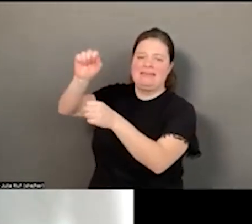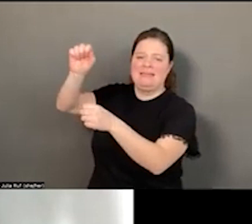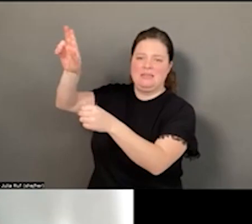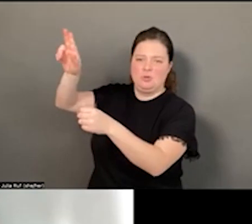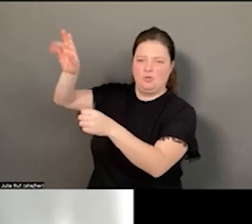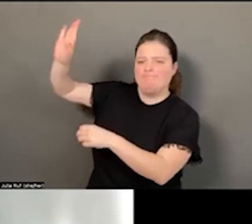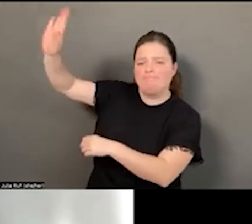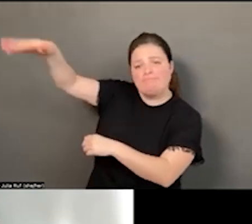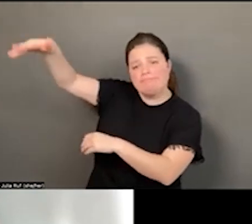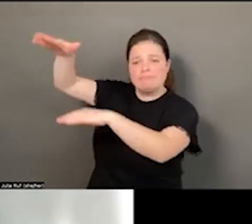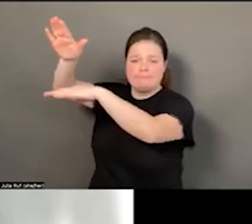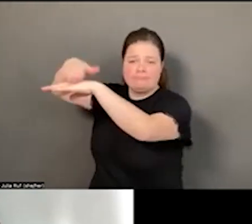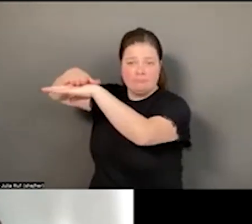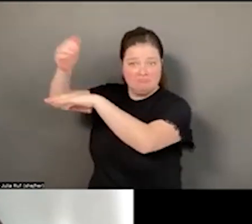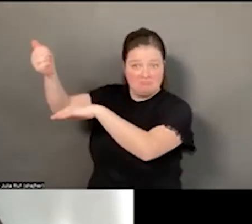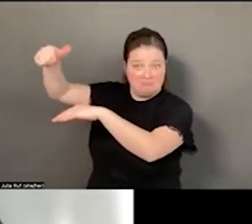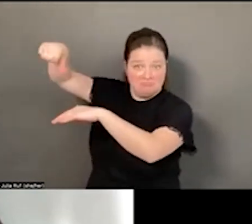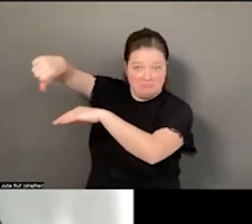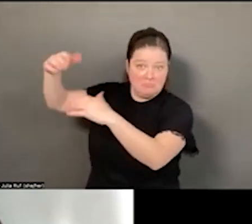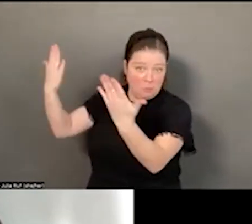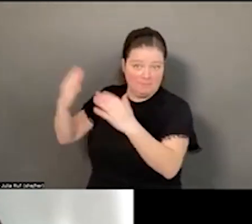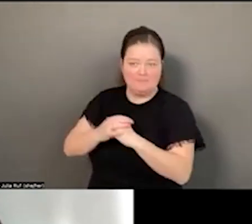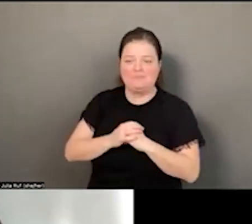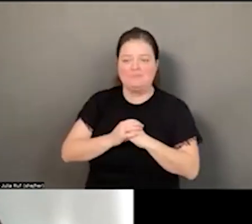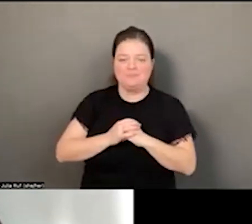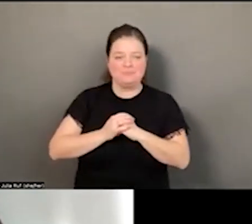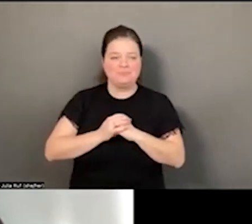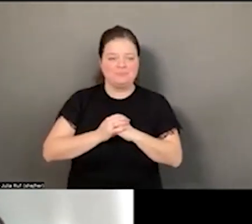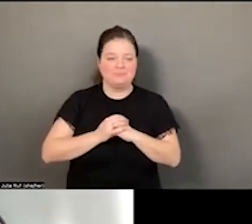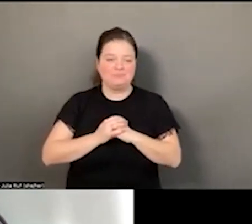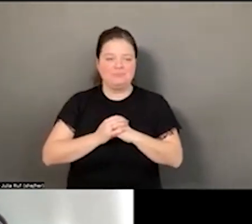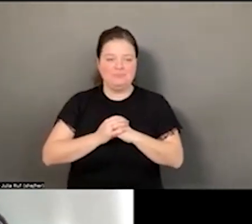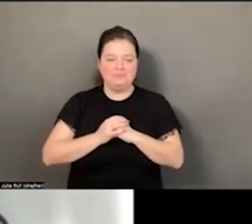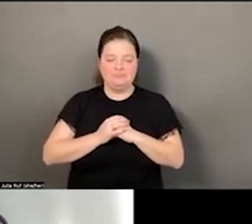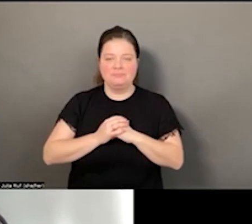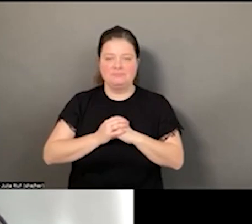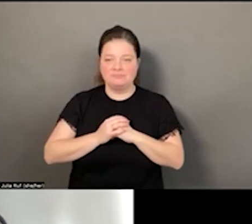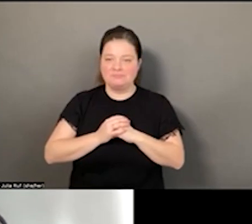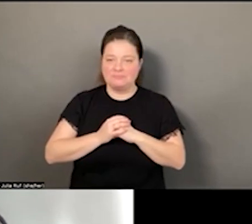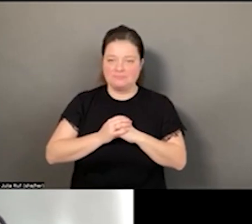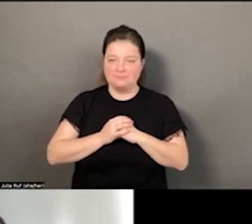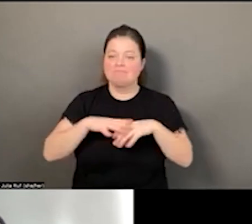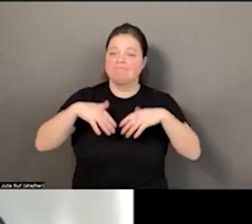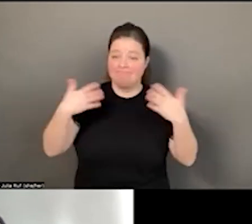And now, very briefly, concerning the updates on disability policies,